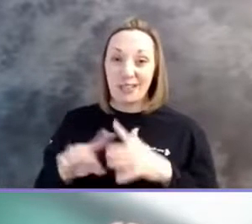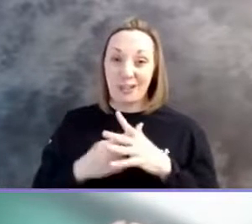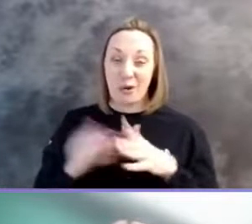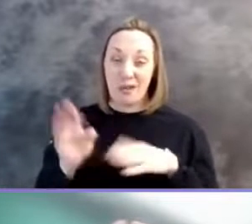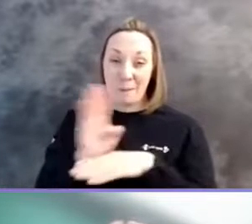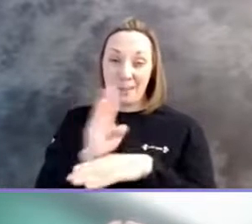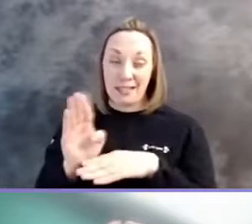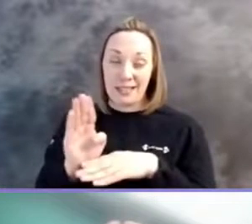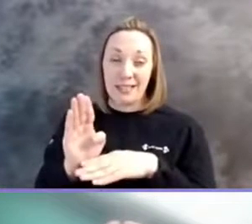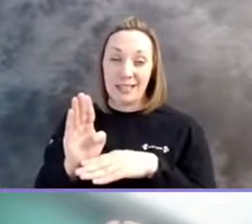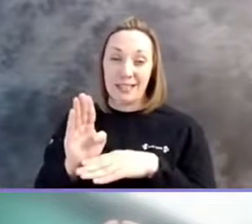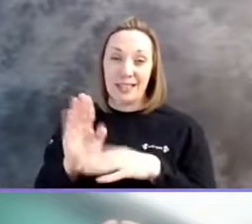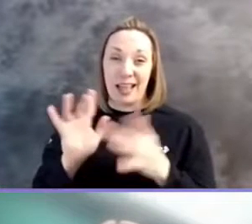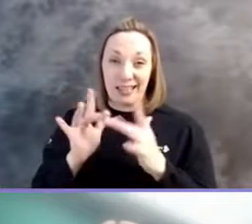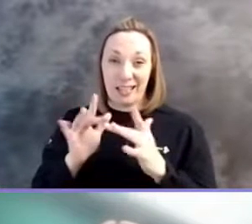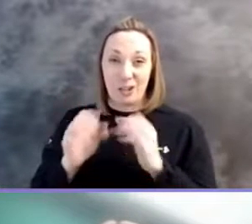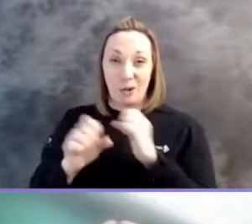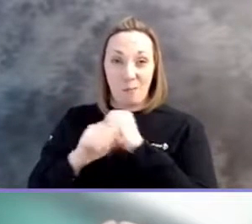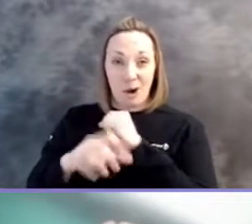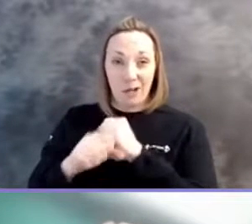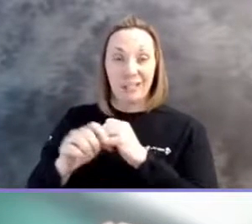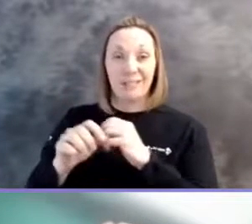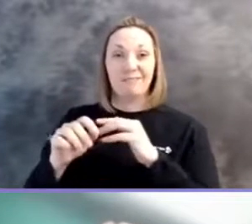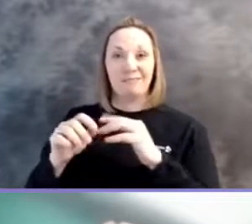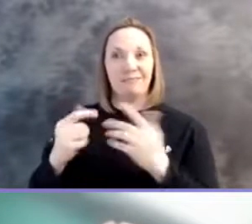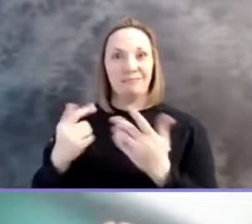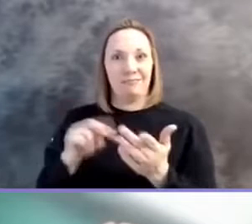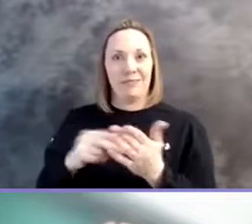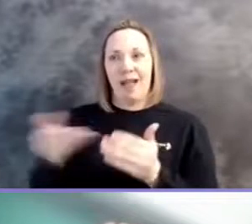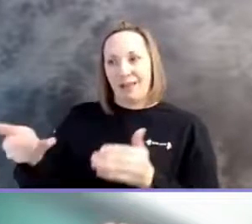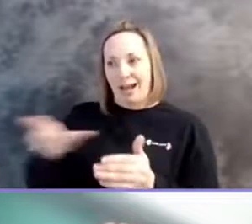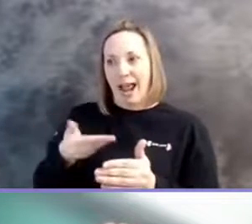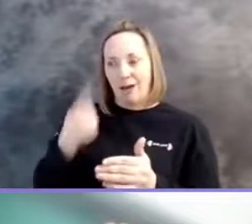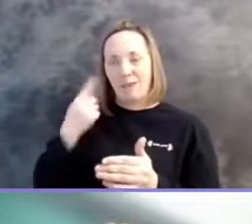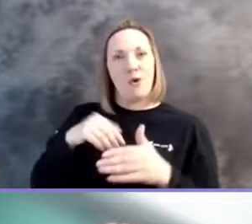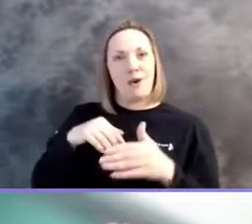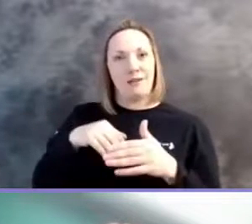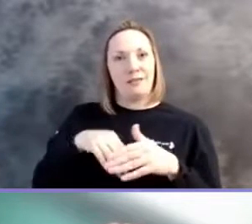I started from complete scratch. The first two